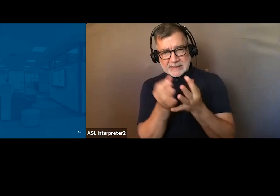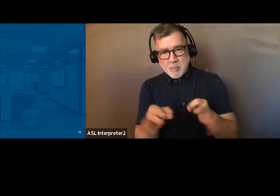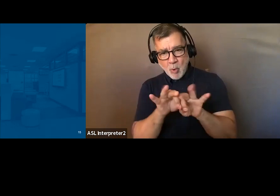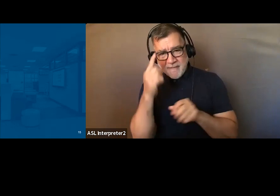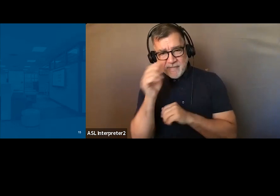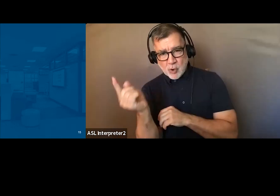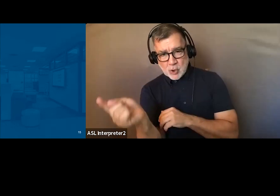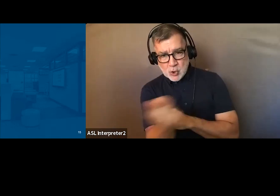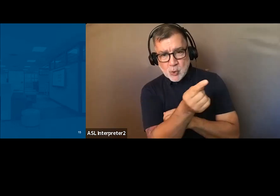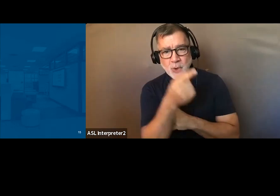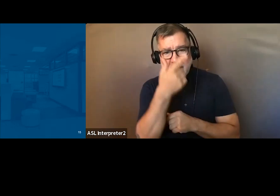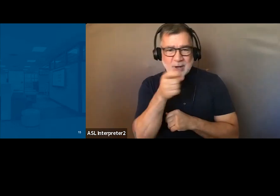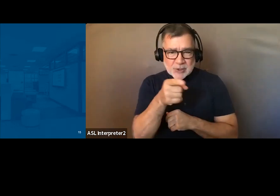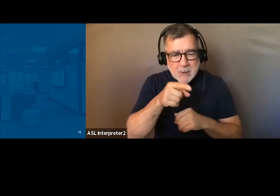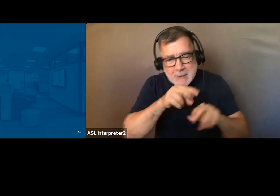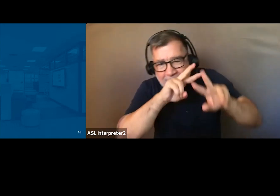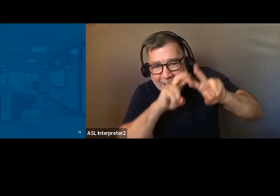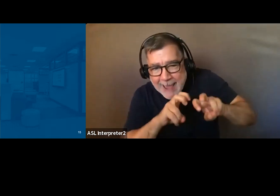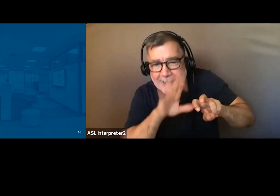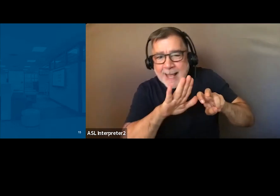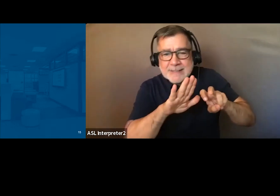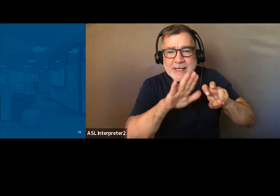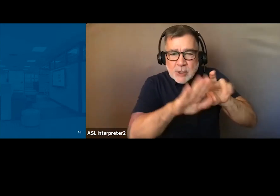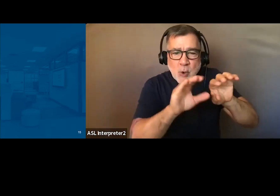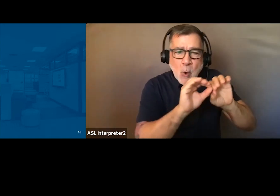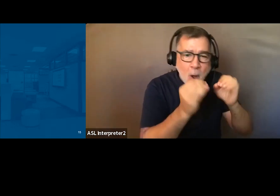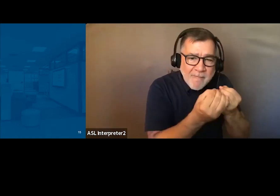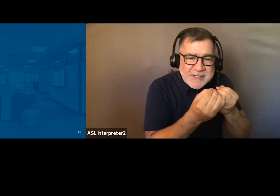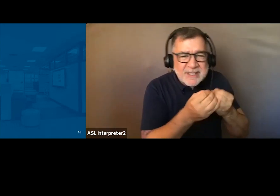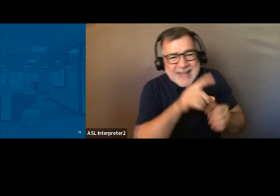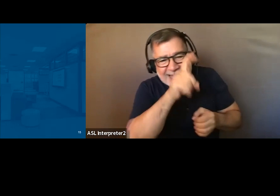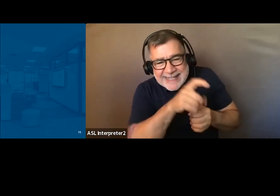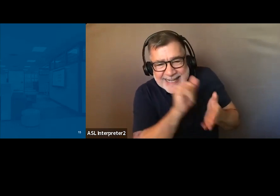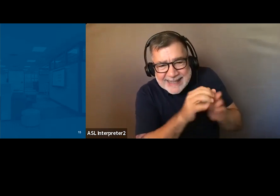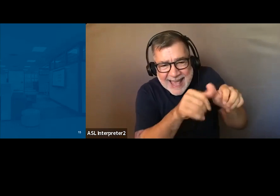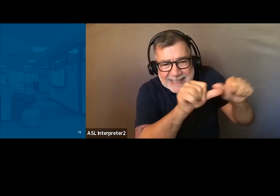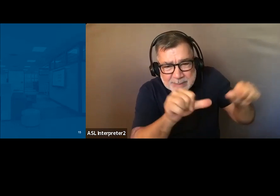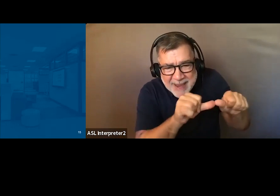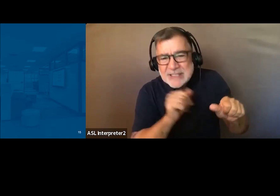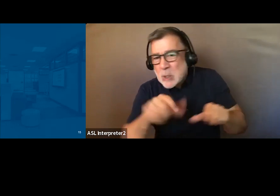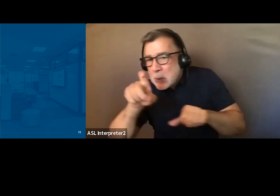and what space you need and what space you don't need, and you're planning on releasing space and returning space.